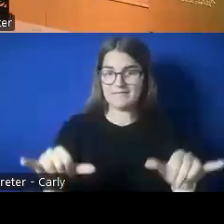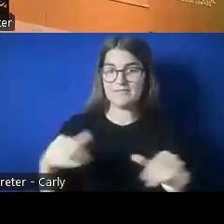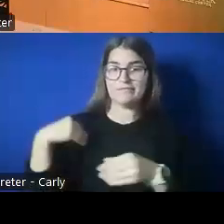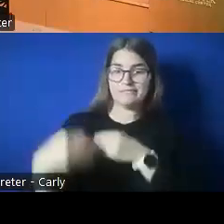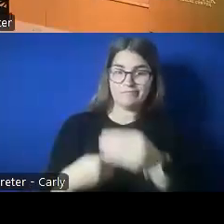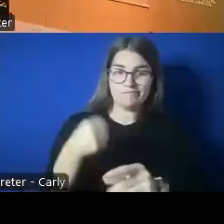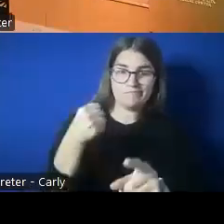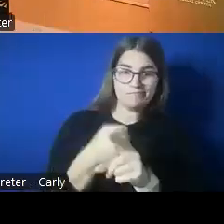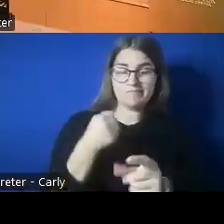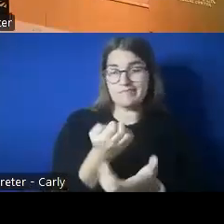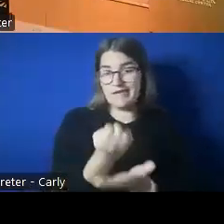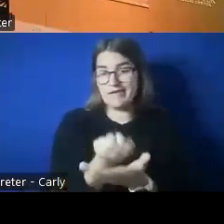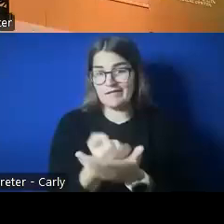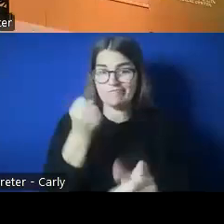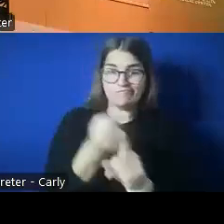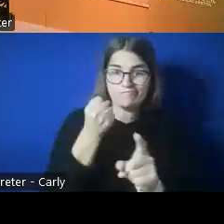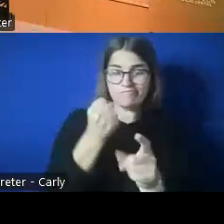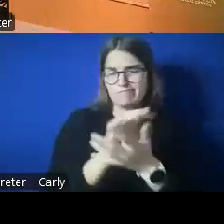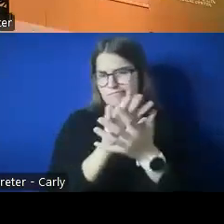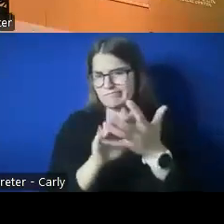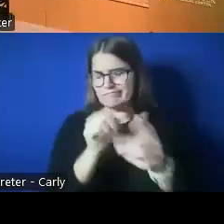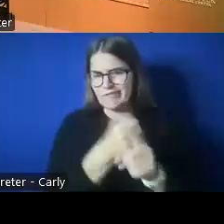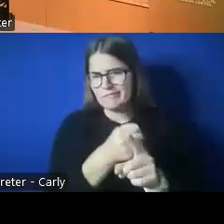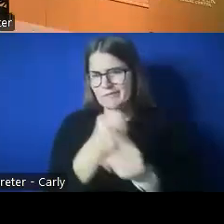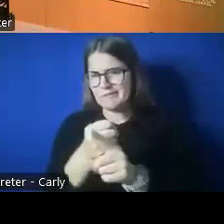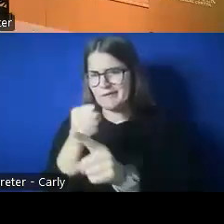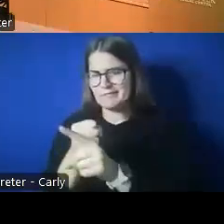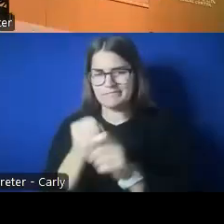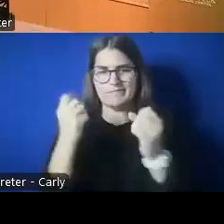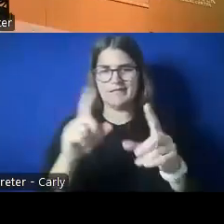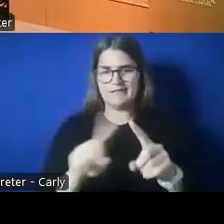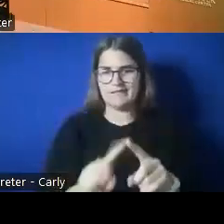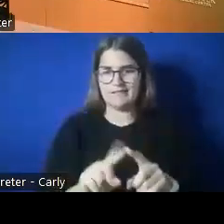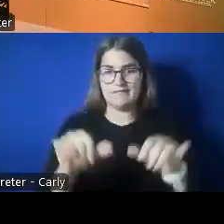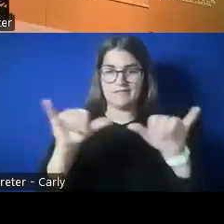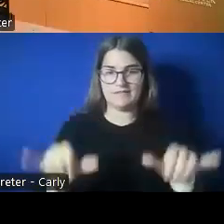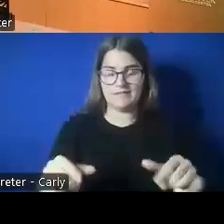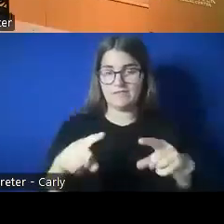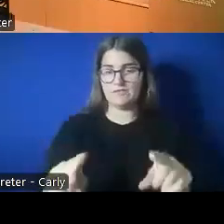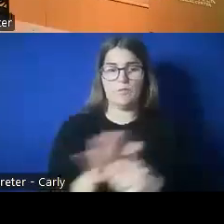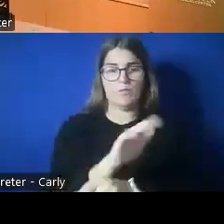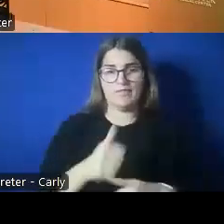impacts so this is something that impacts people throughout systems and across the lifespan um as